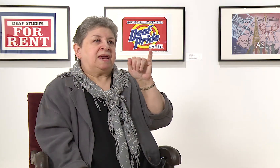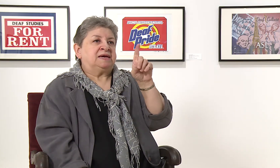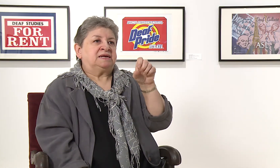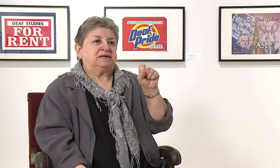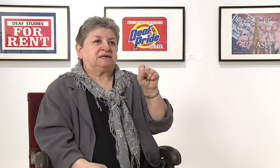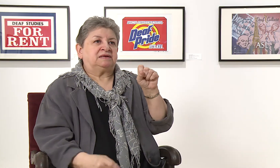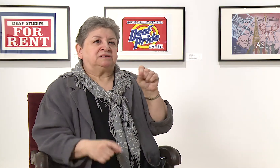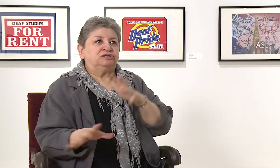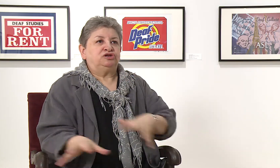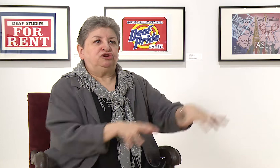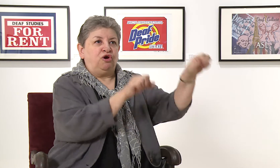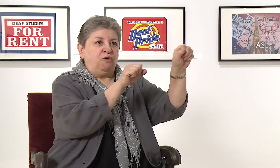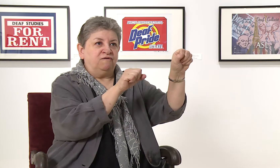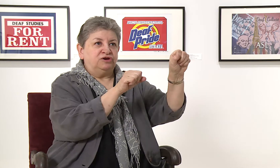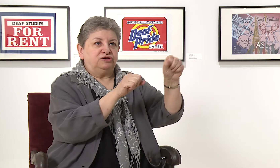with the AIDS epidemic.